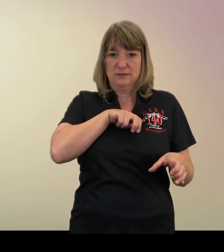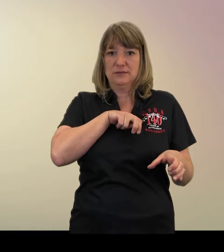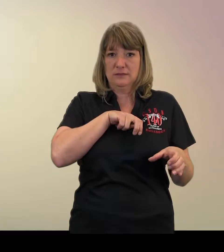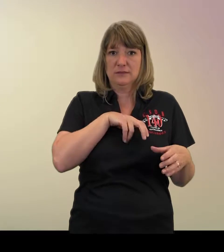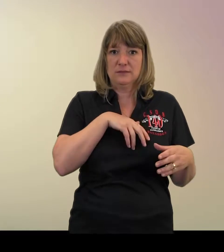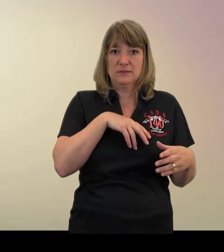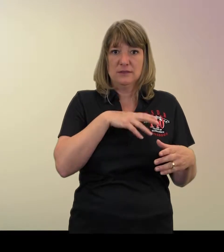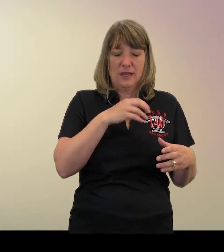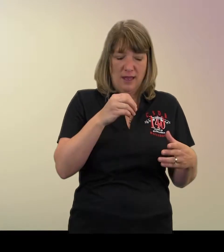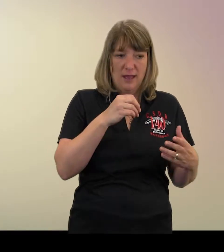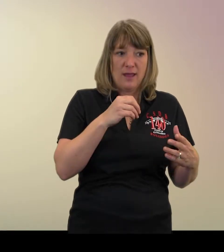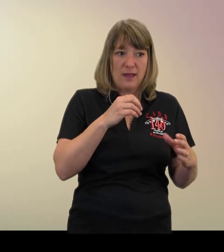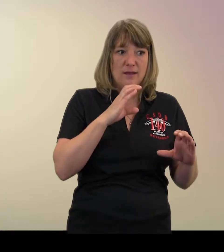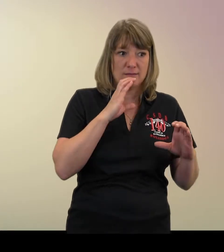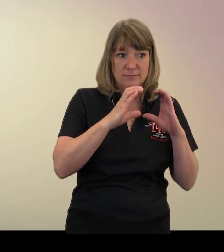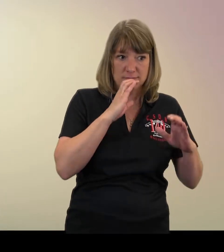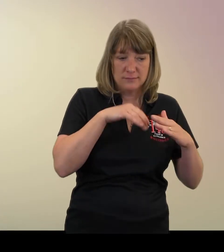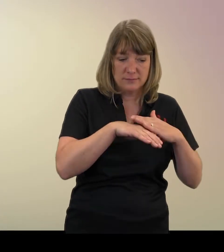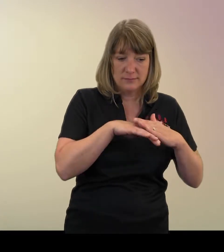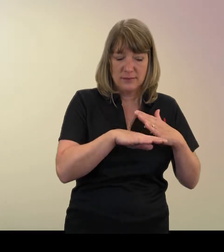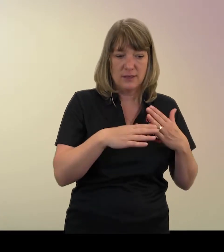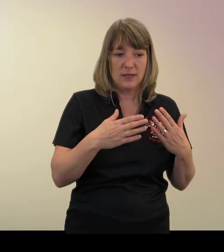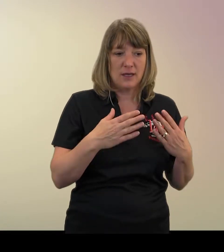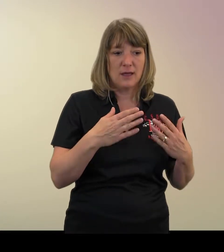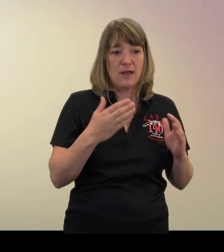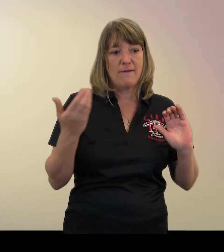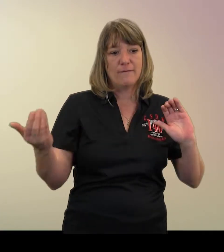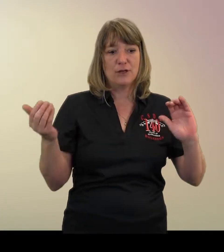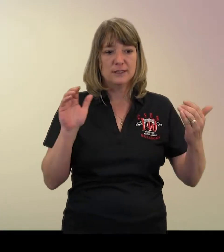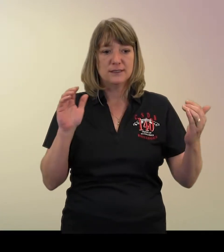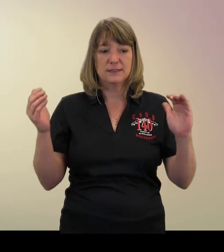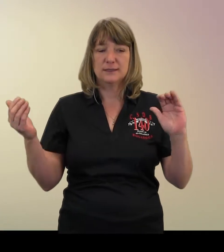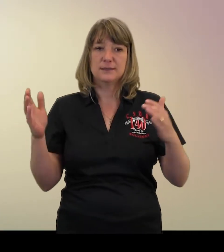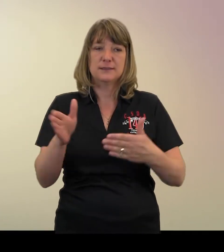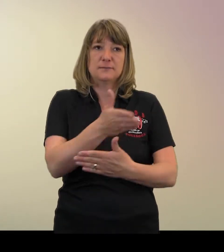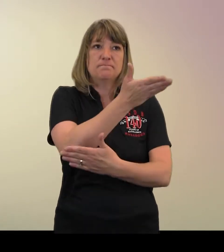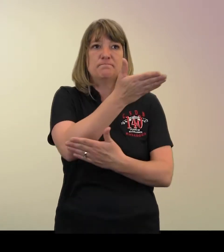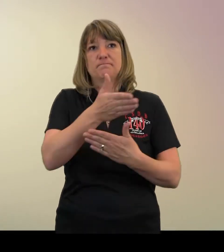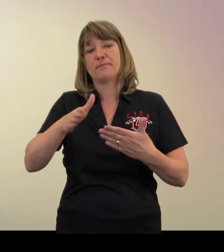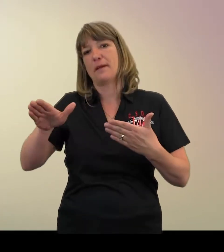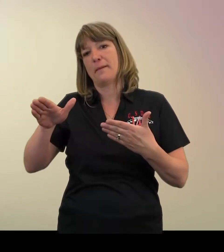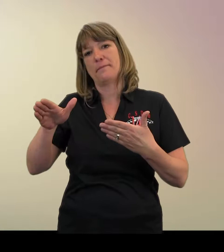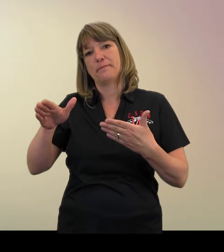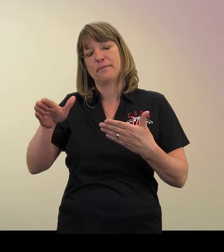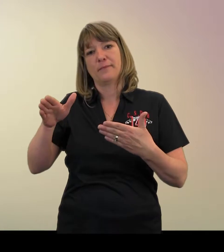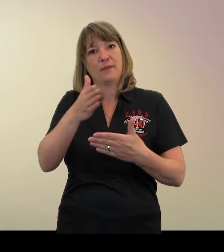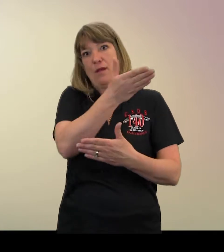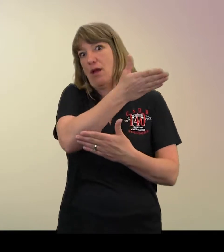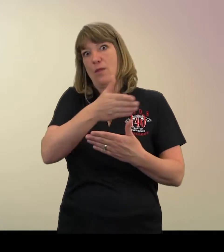and communication is accessible, versus all the way up